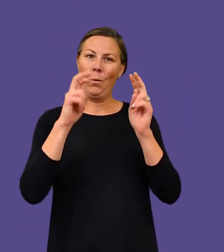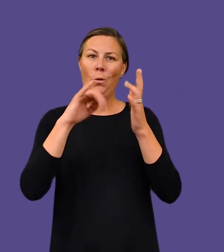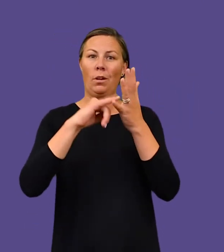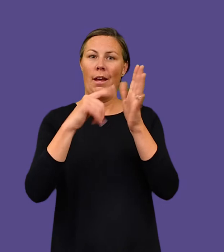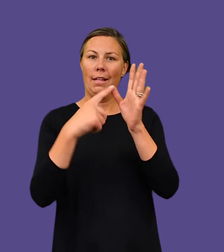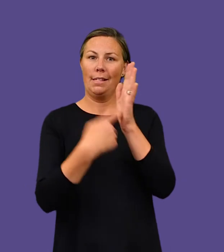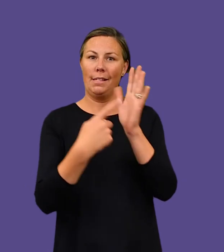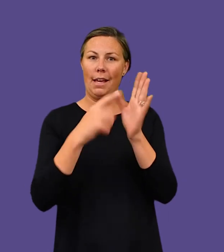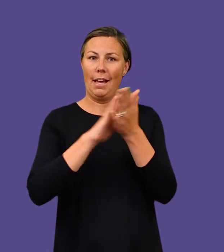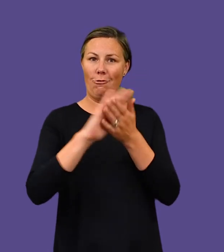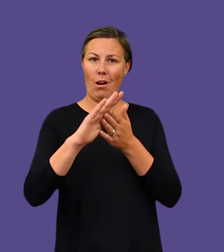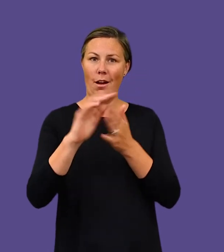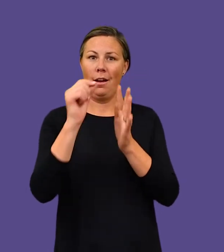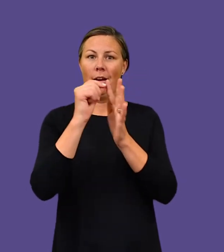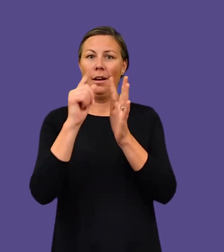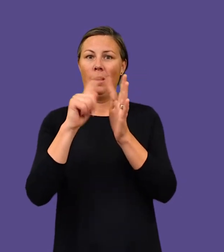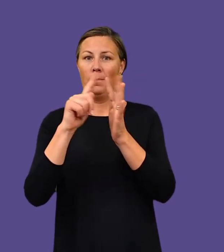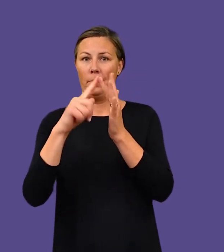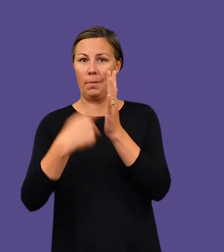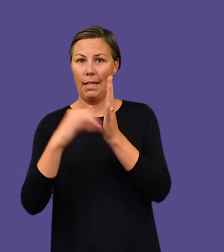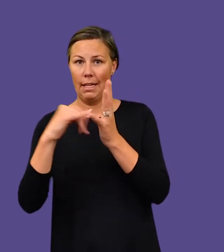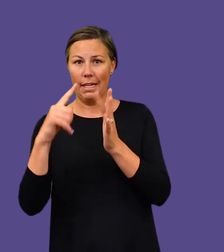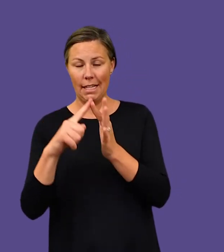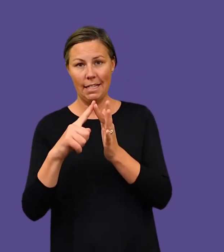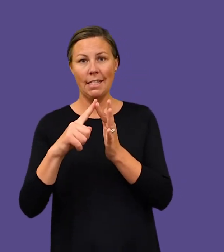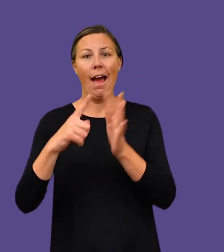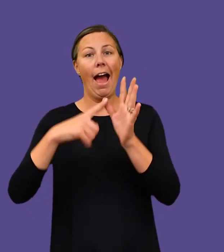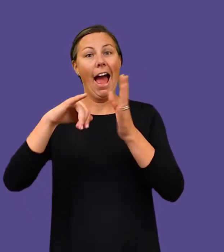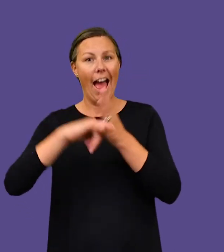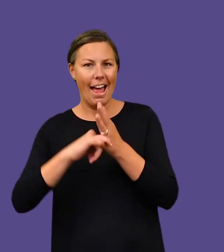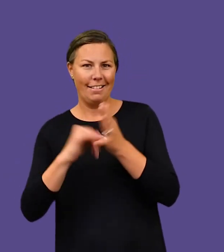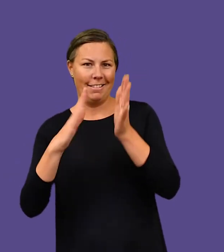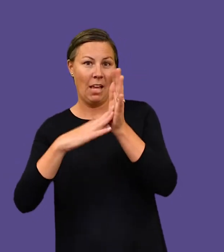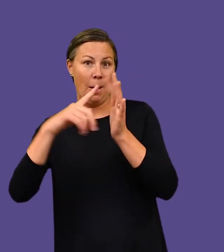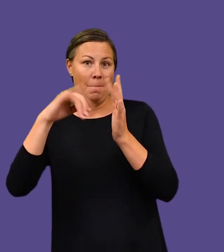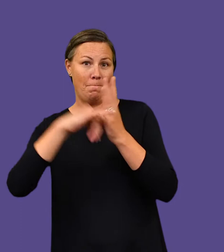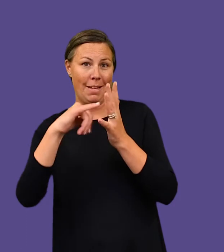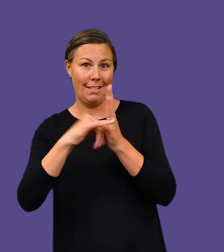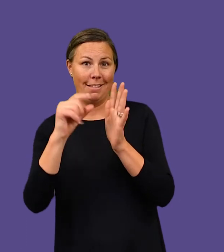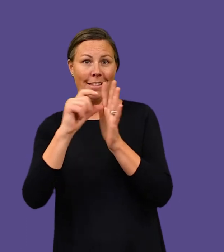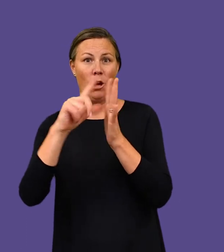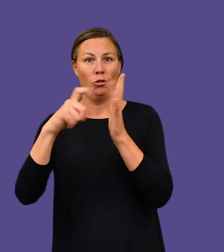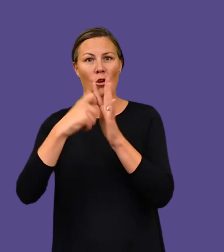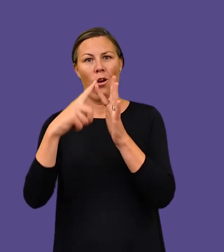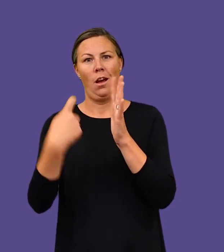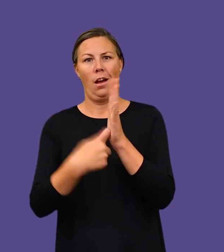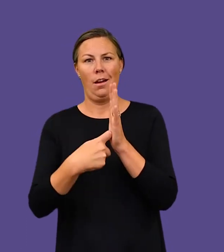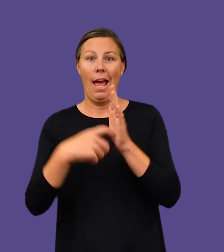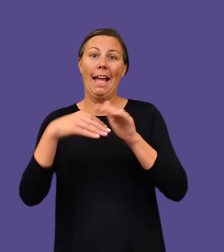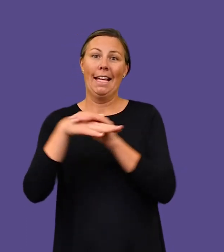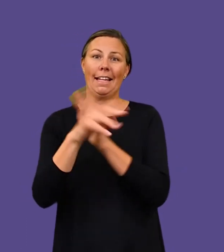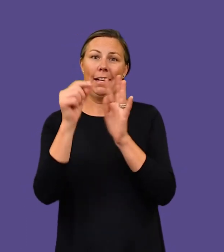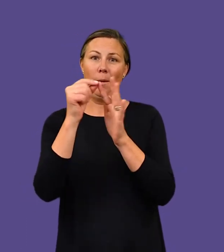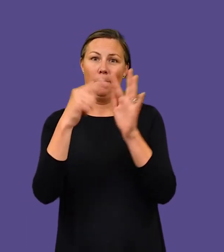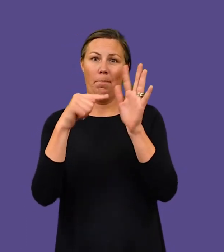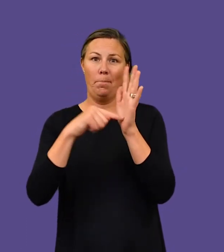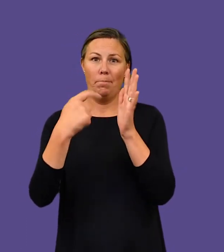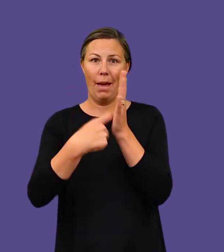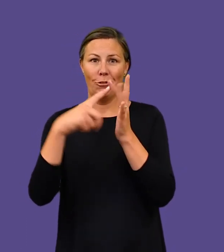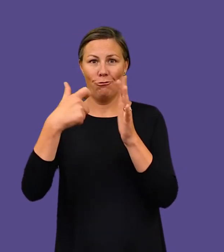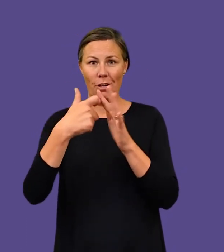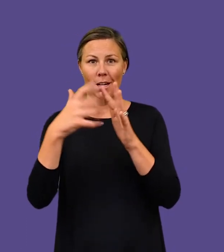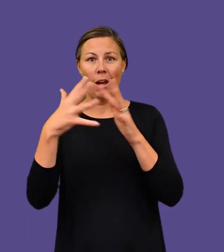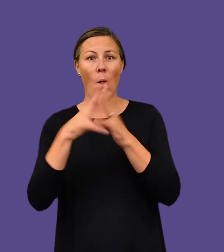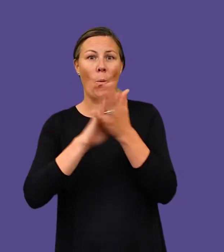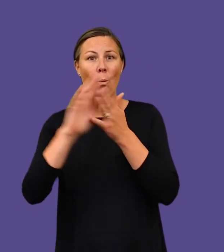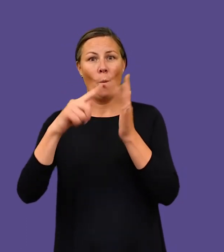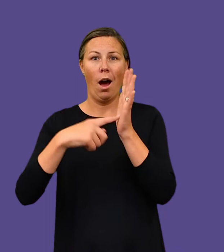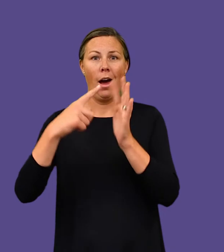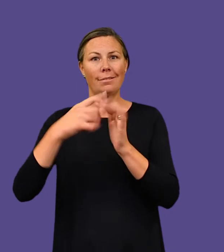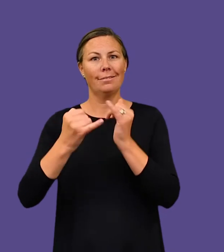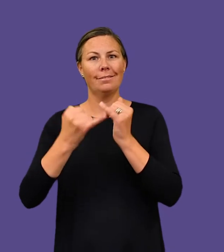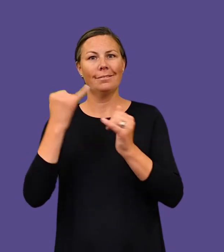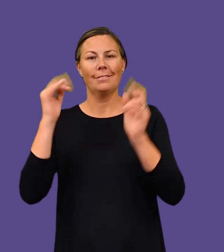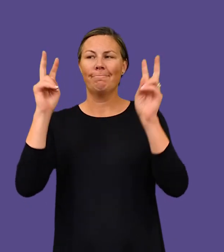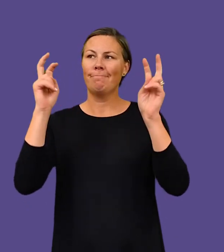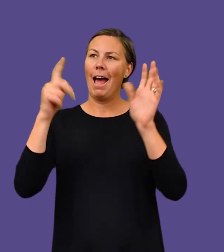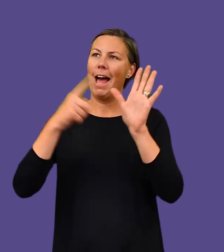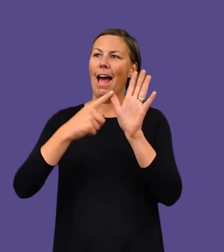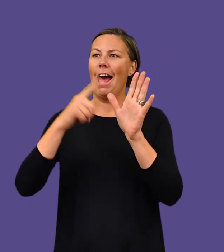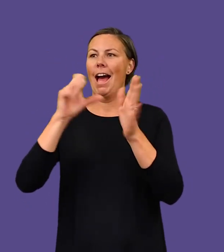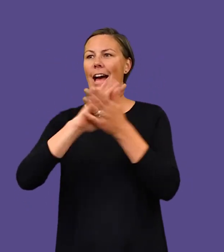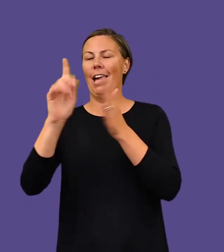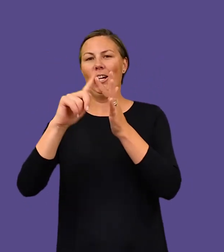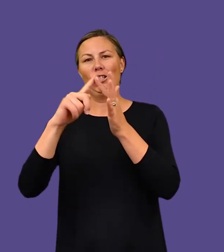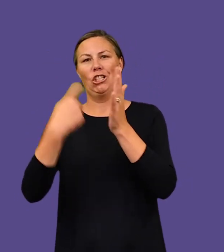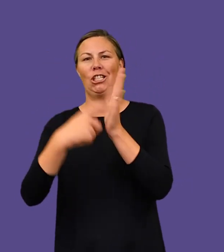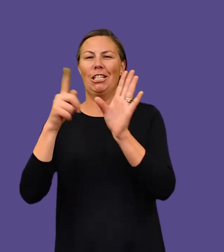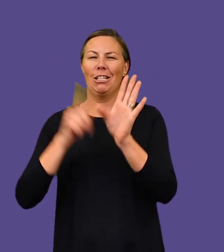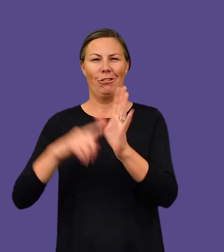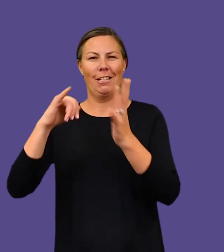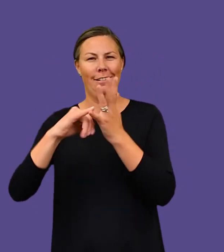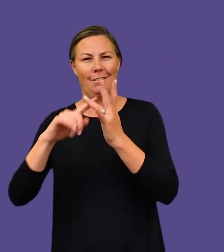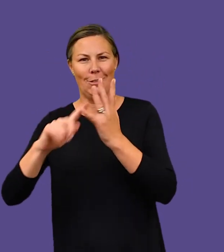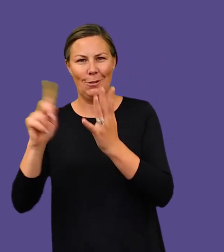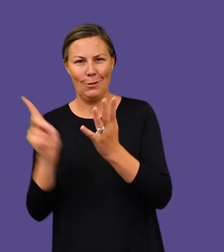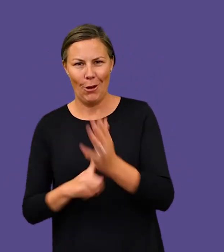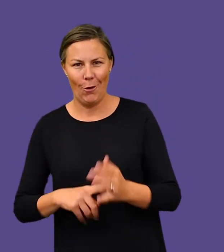The title is Sarah Peirse as Miss Docker in Patrick White's 'A cheery soul'